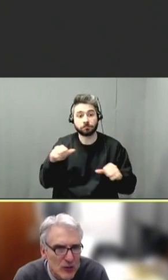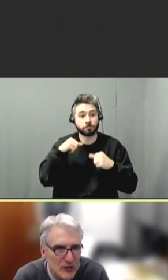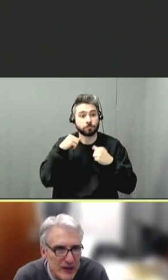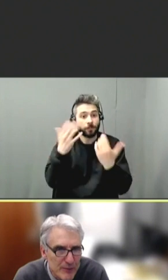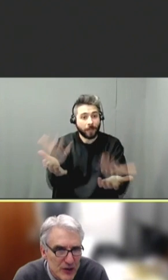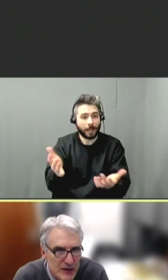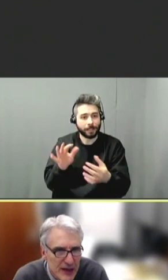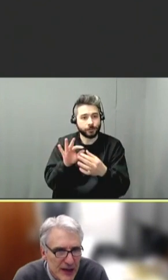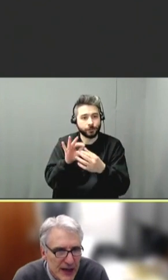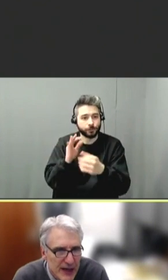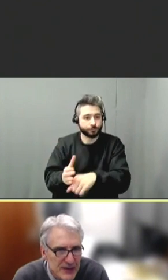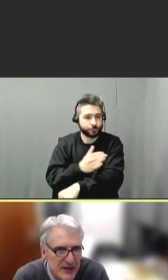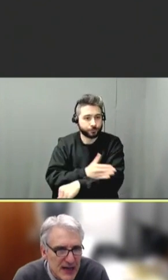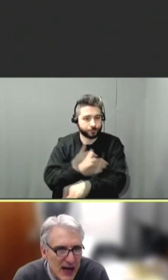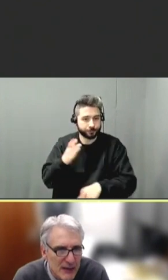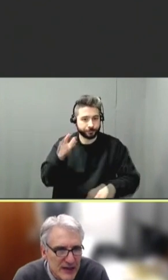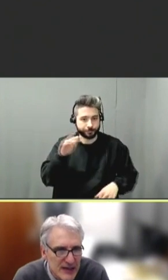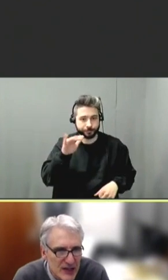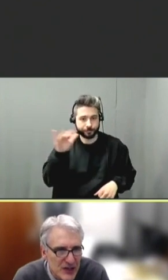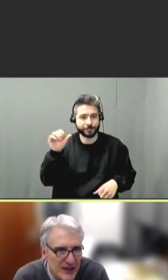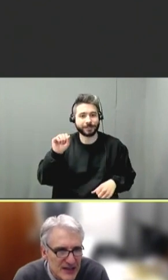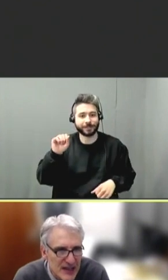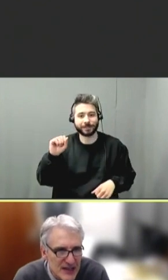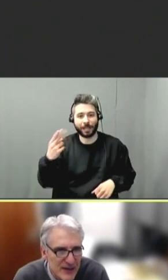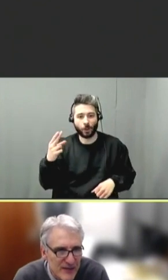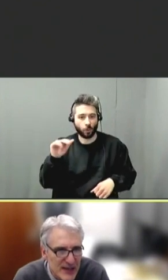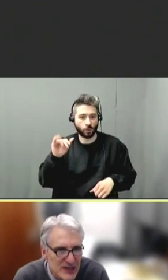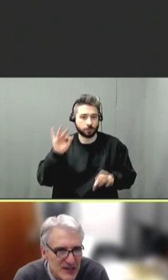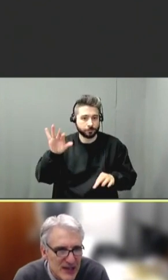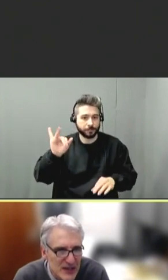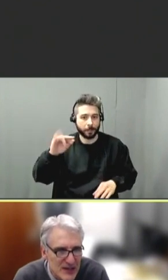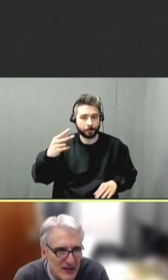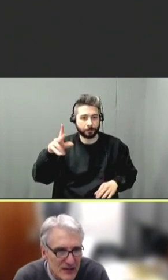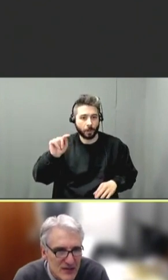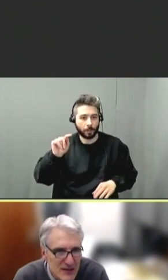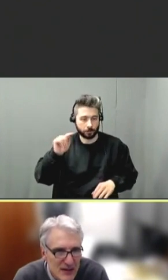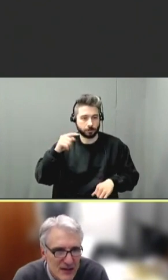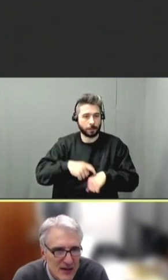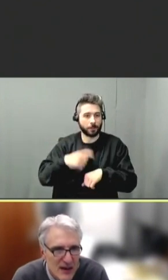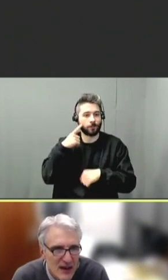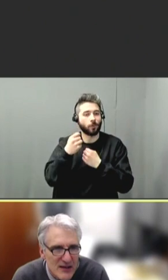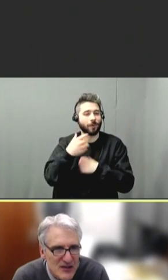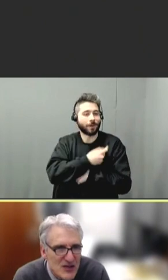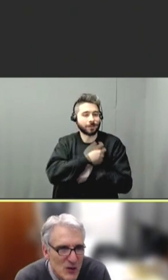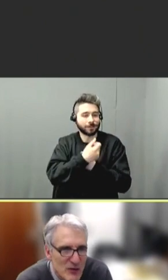stakeholder input, and to the timely detection and assessment of vaccine safety signals such as the